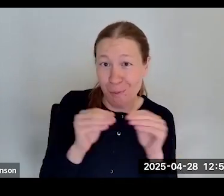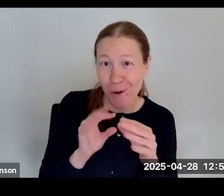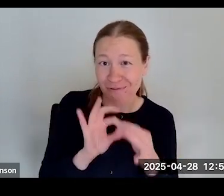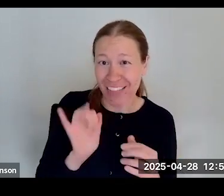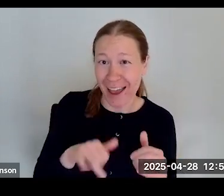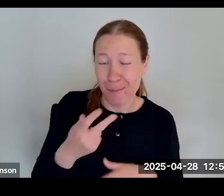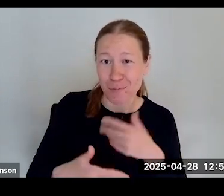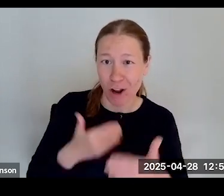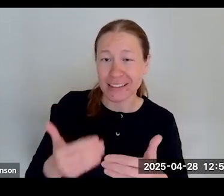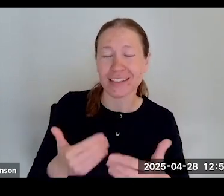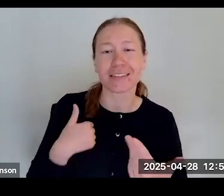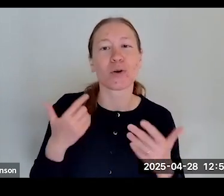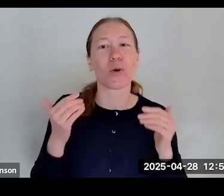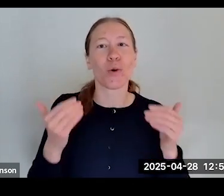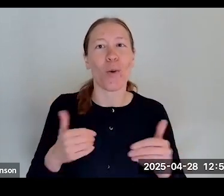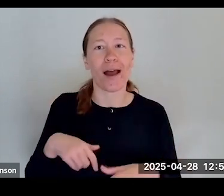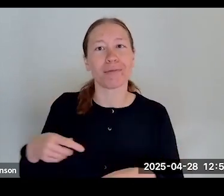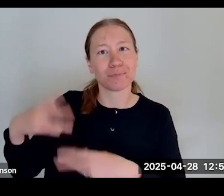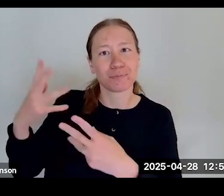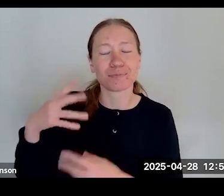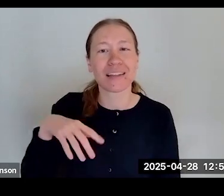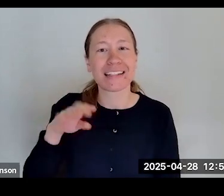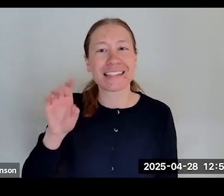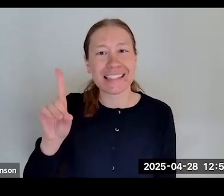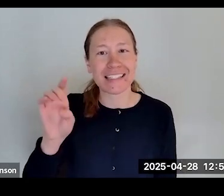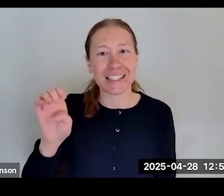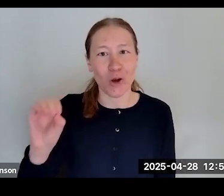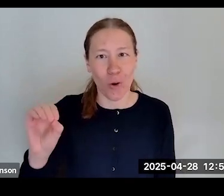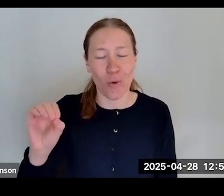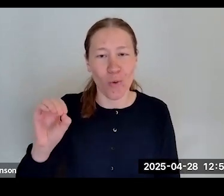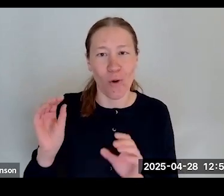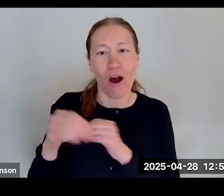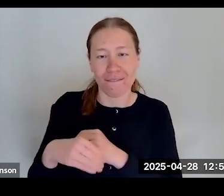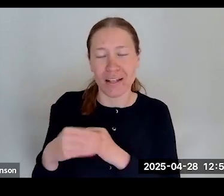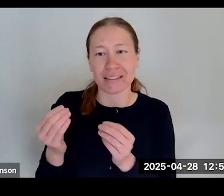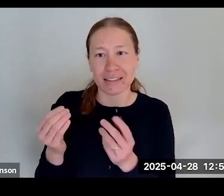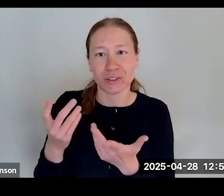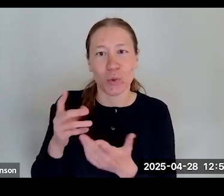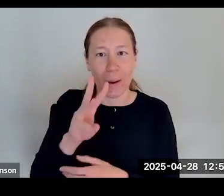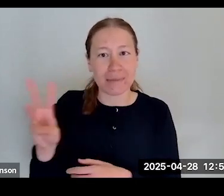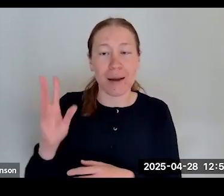to check out the disability equity office's website where we have past presentations posted as well